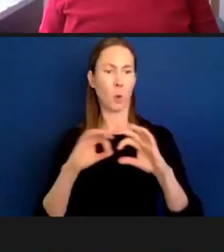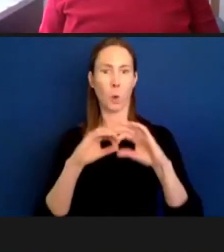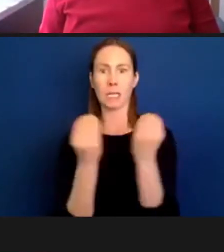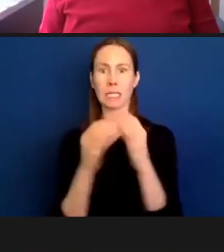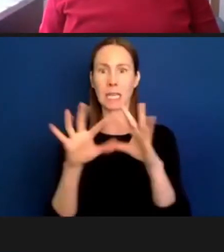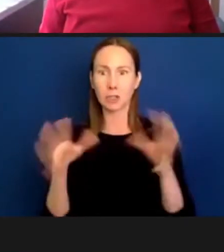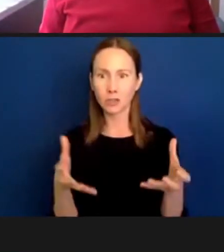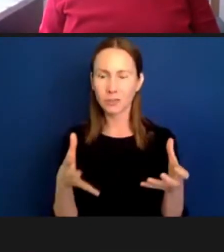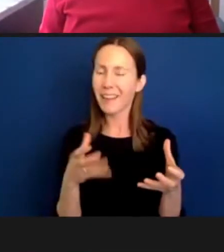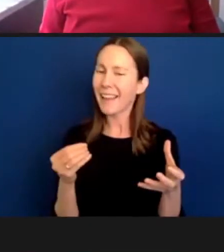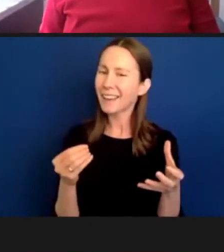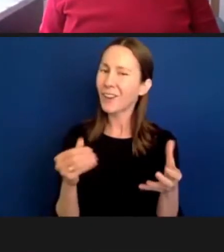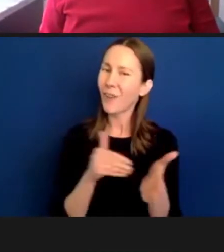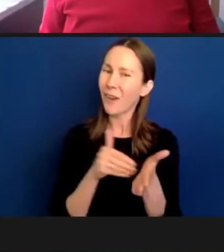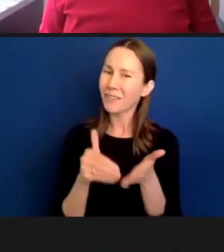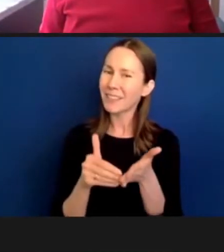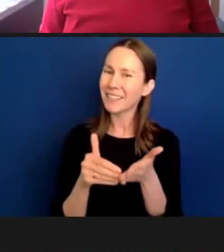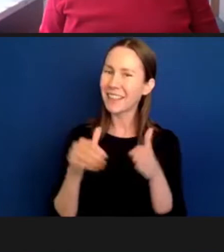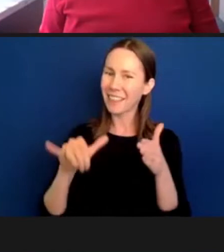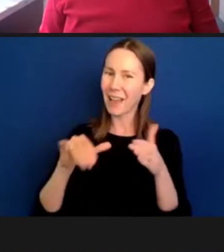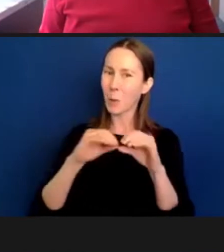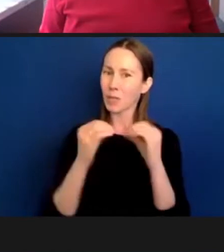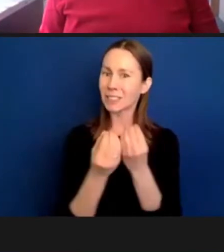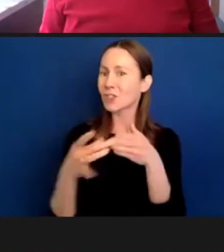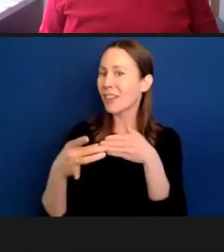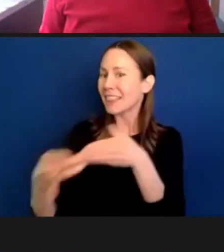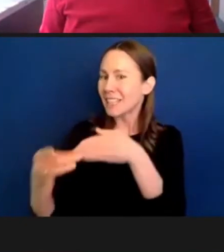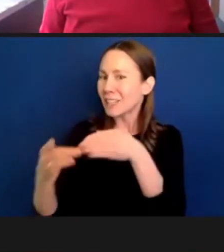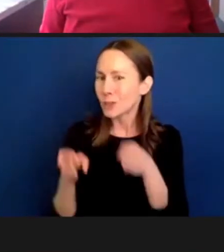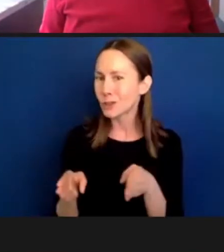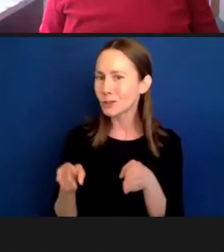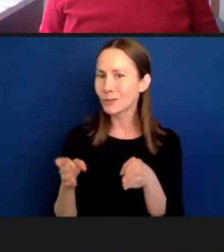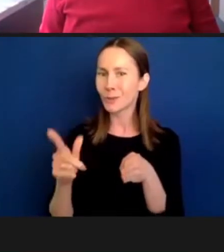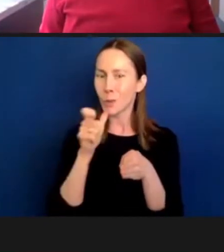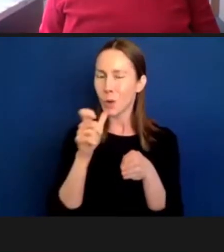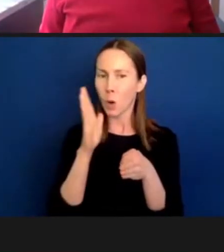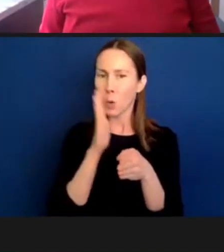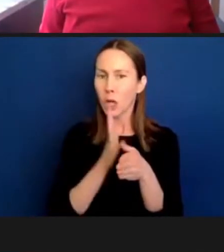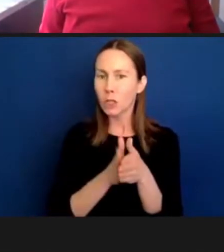And it's often organizational leaders that can drive access change.